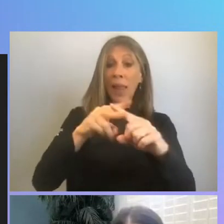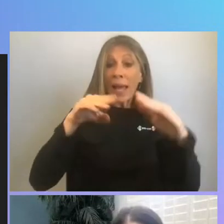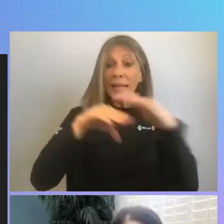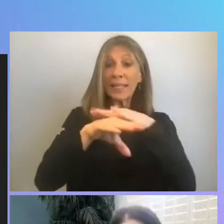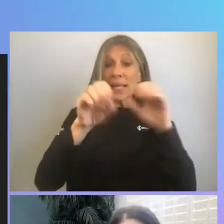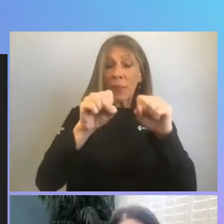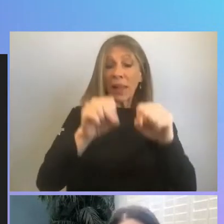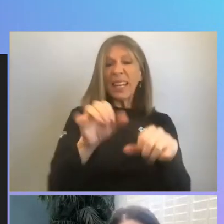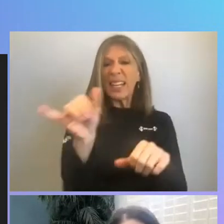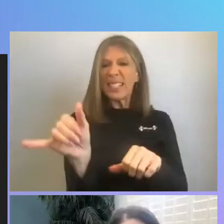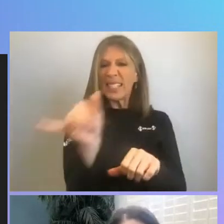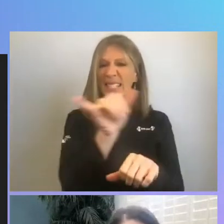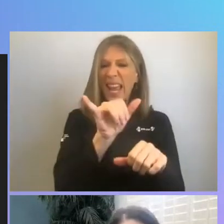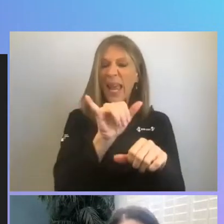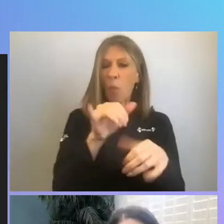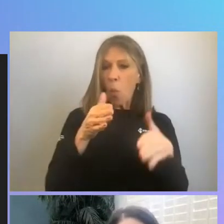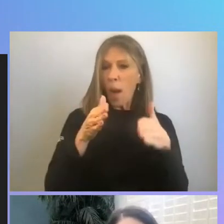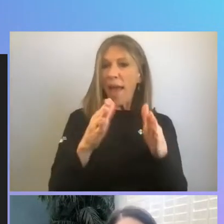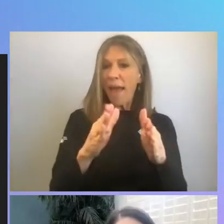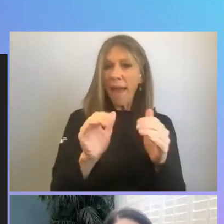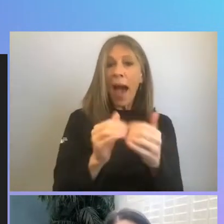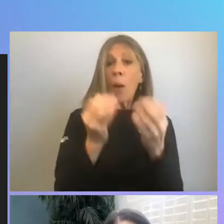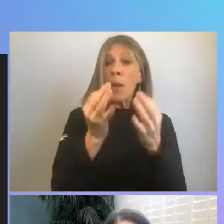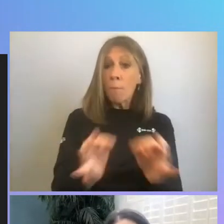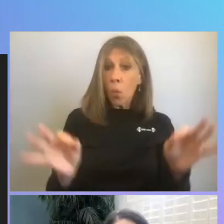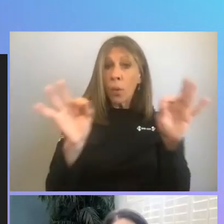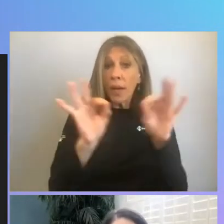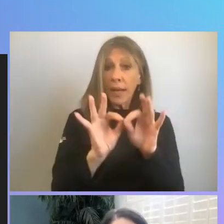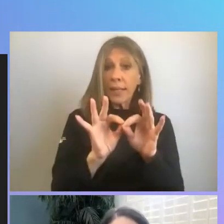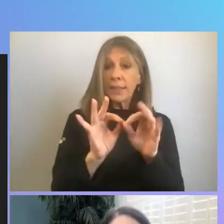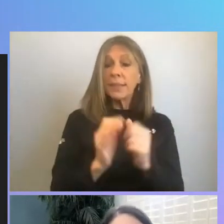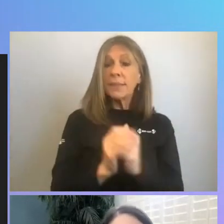similar format and how important it is, let me ask you a question